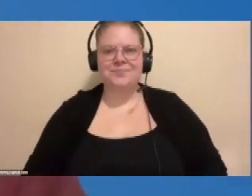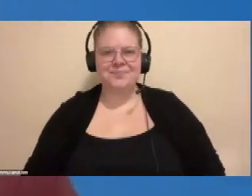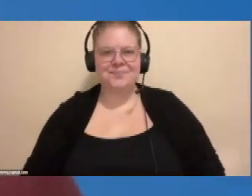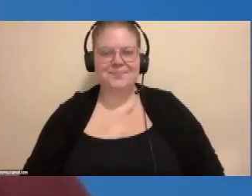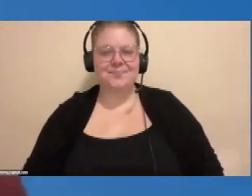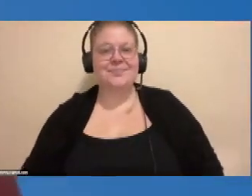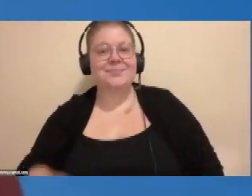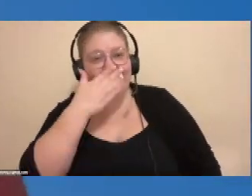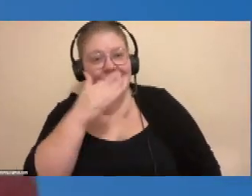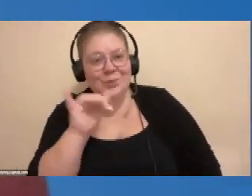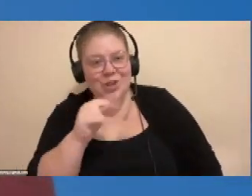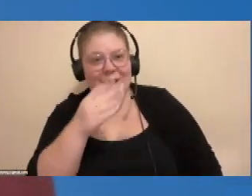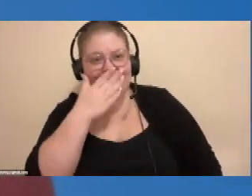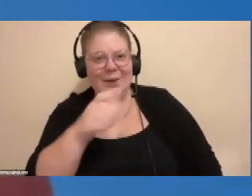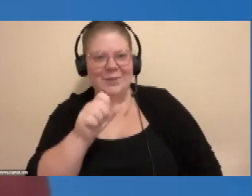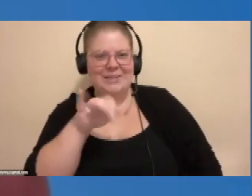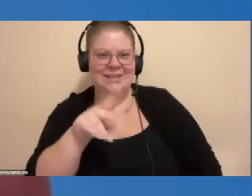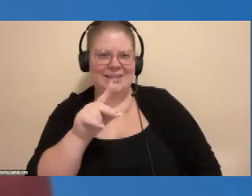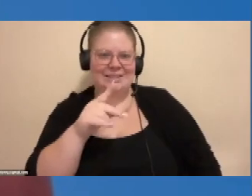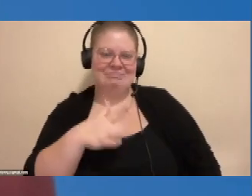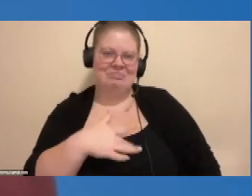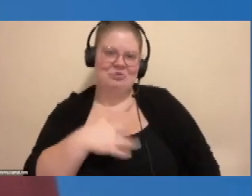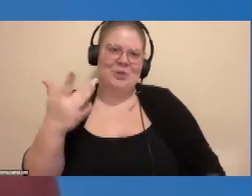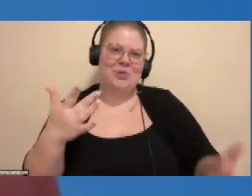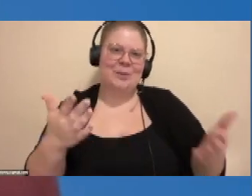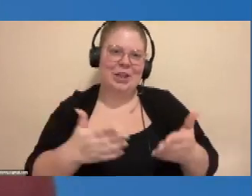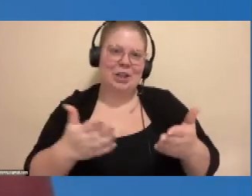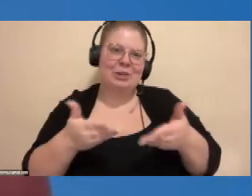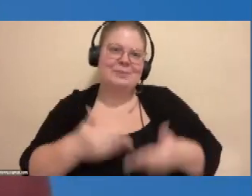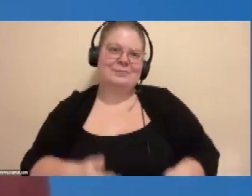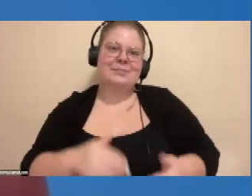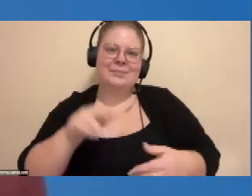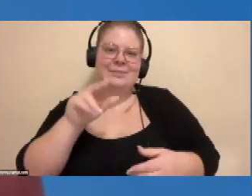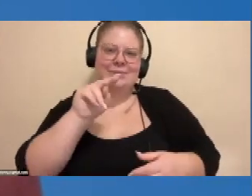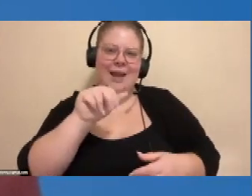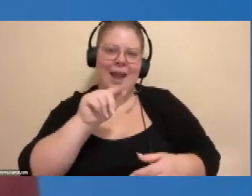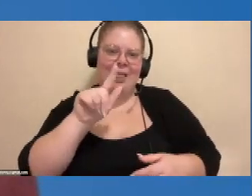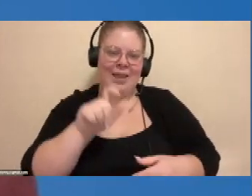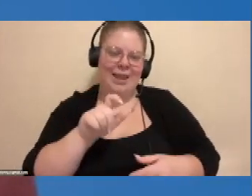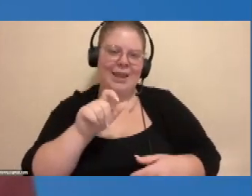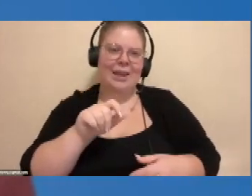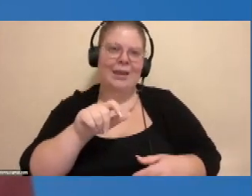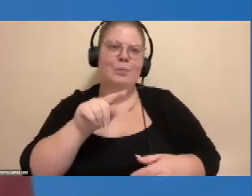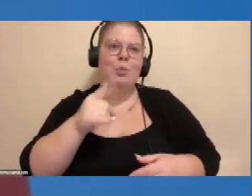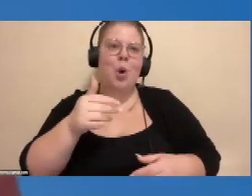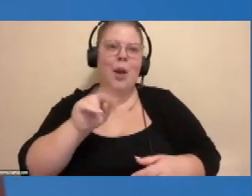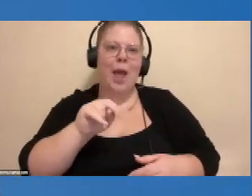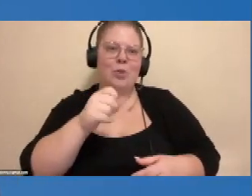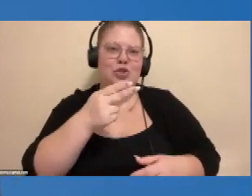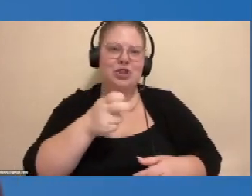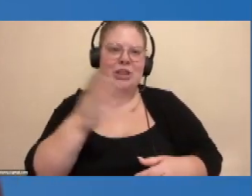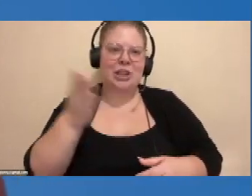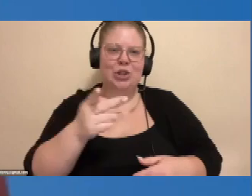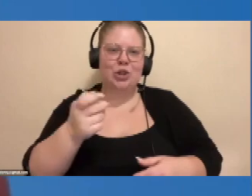it's great to be here. I'm Natalie. She her pronouns, I'm a 40 year old white woman